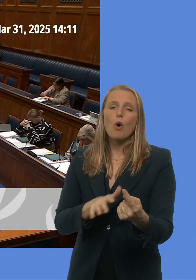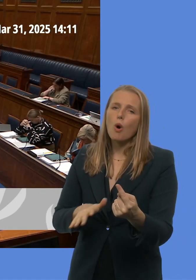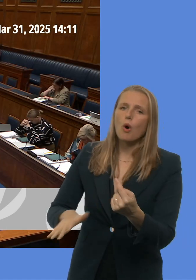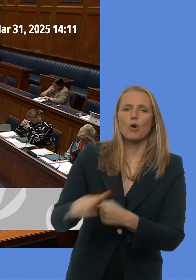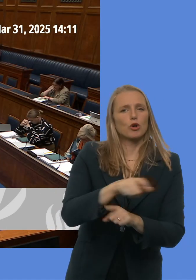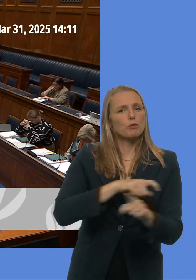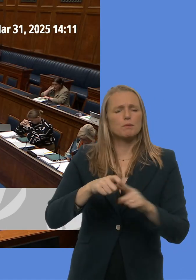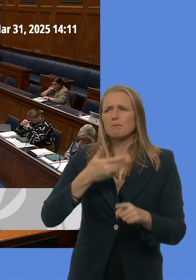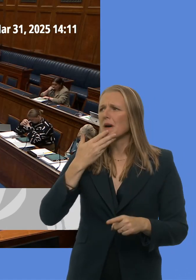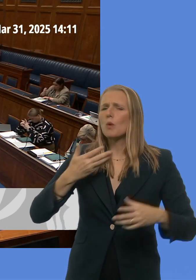The Minister for Local Government, Housing and Planning, Peter Revelds.